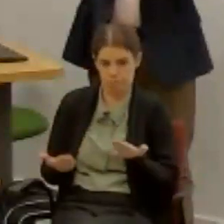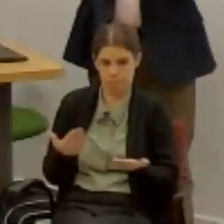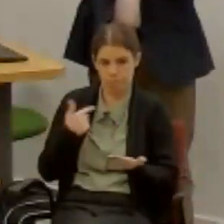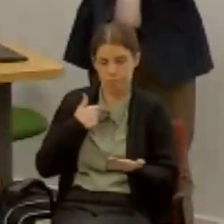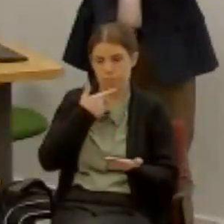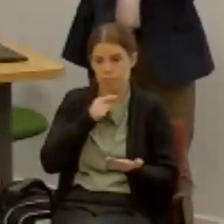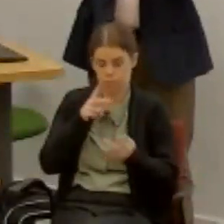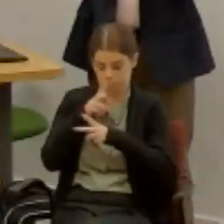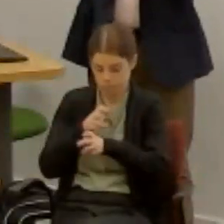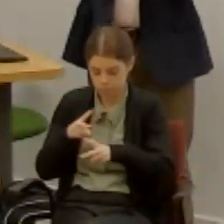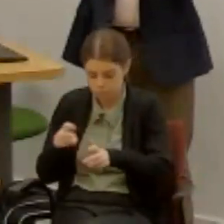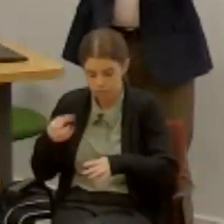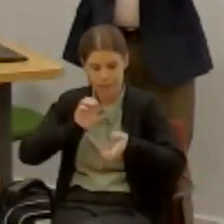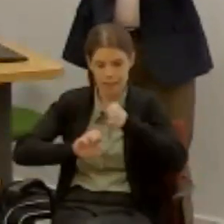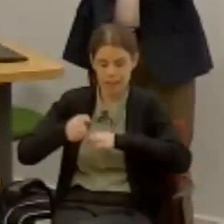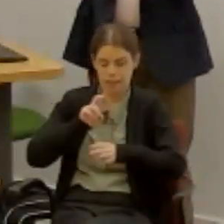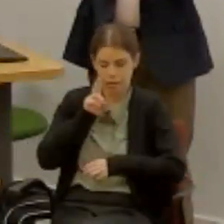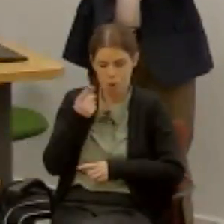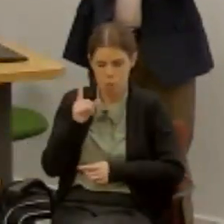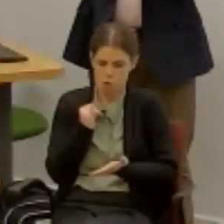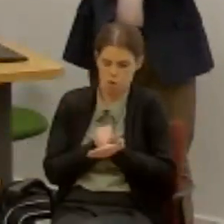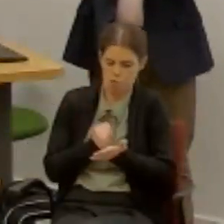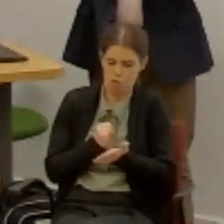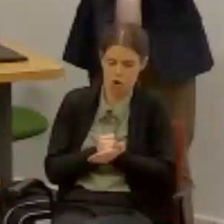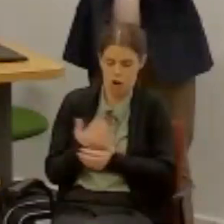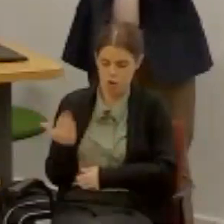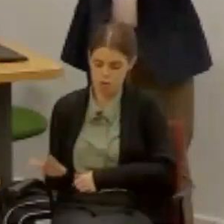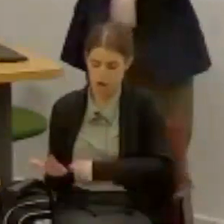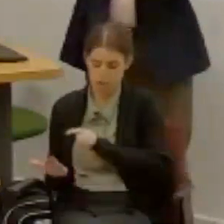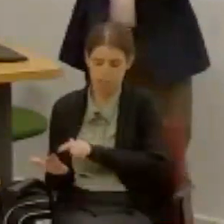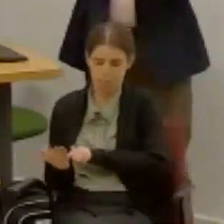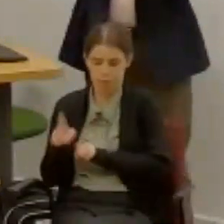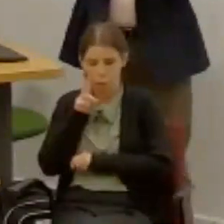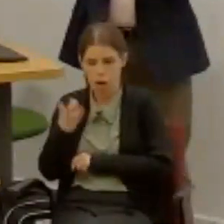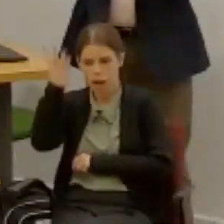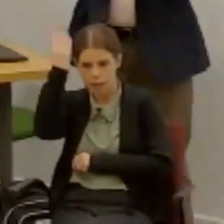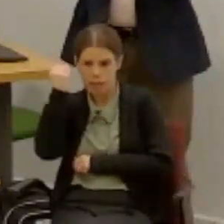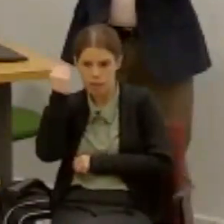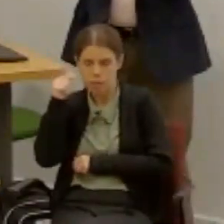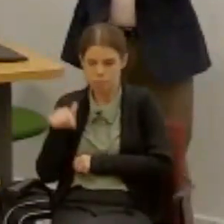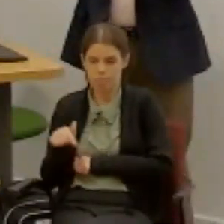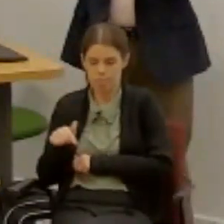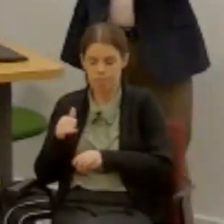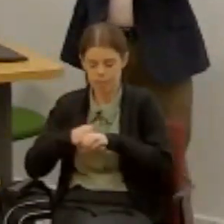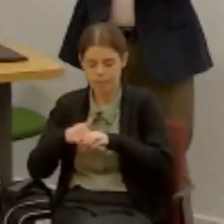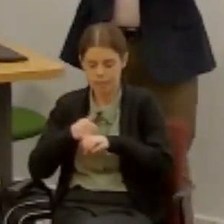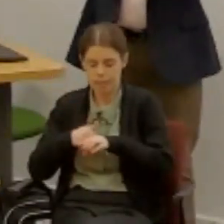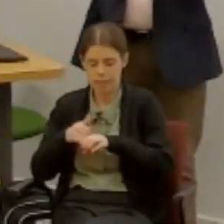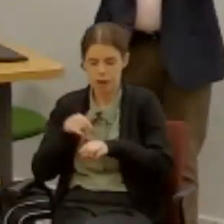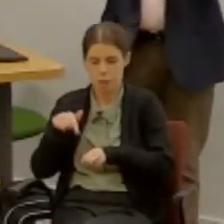say, what do you think was wrong with the patient on the right, they'd say. Looks like dementia. Looks like a gentle brain disease. But this is just trauma.